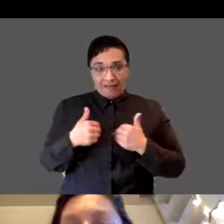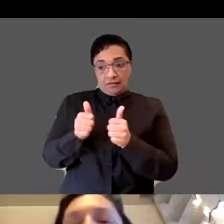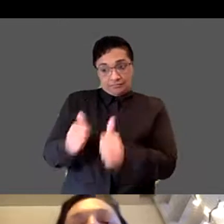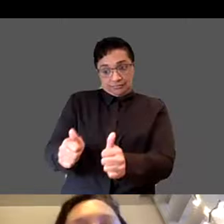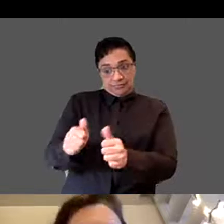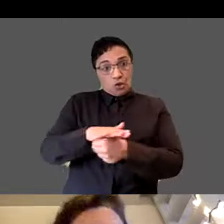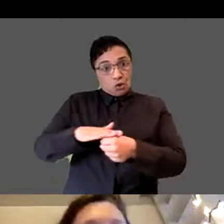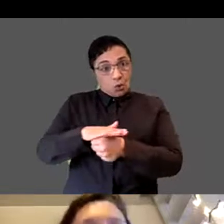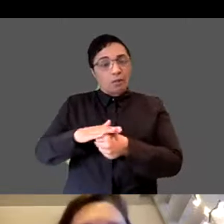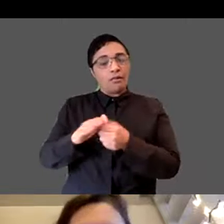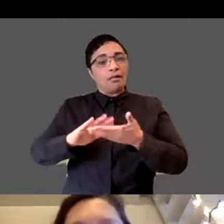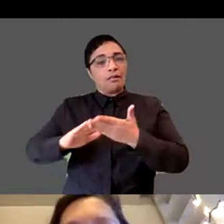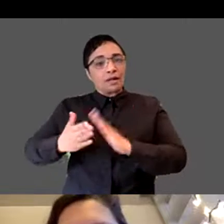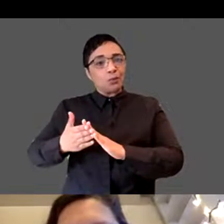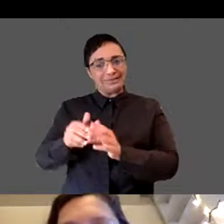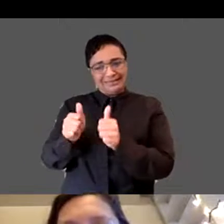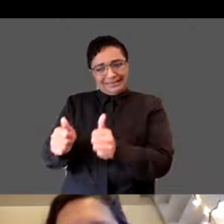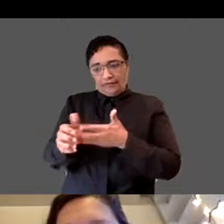on their own data. I will give you an example.